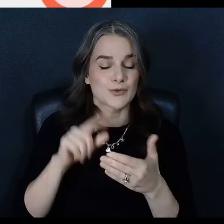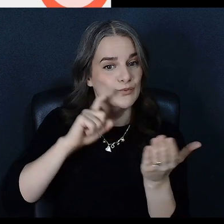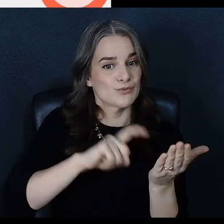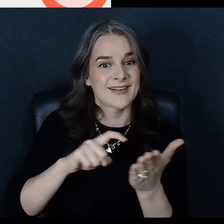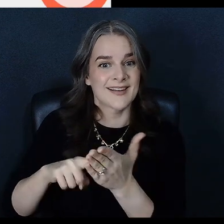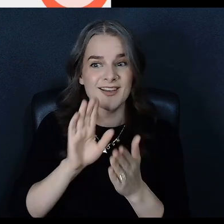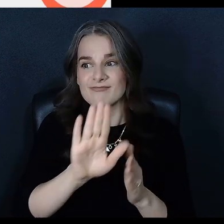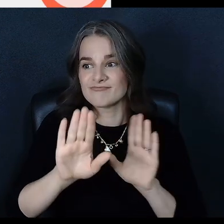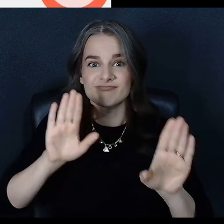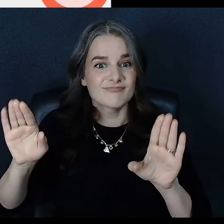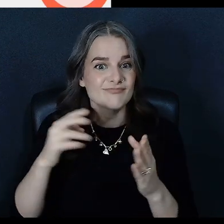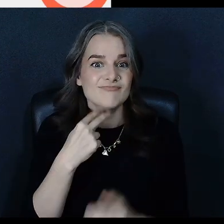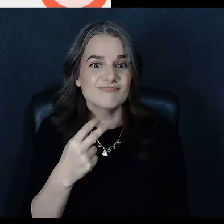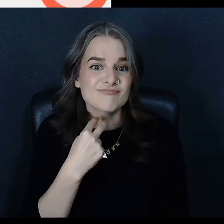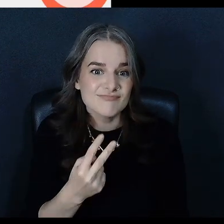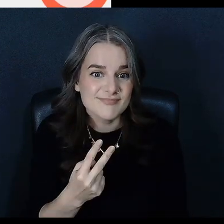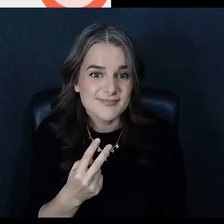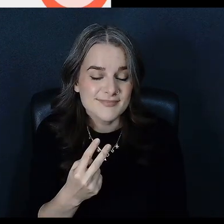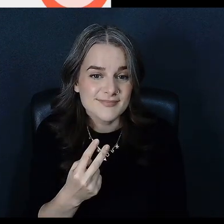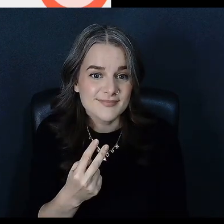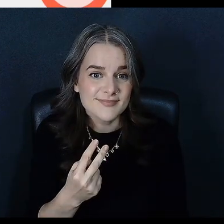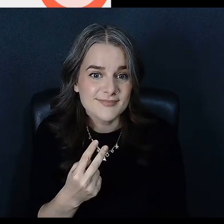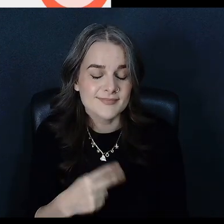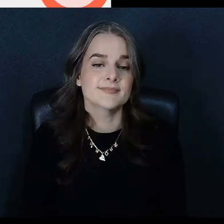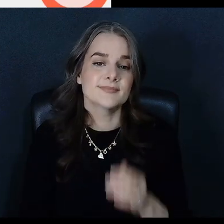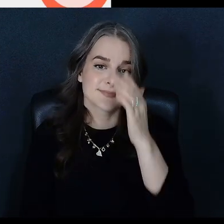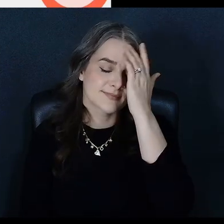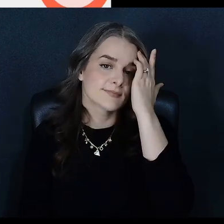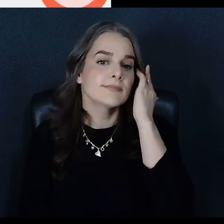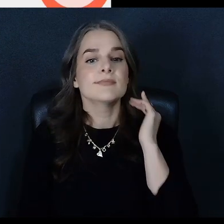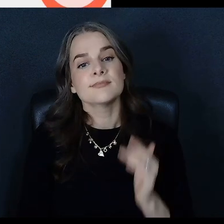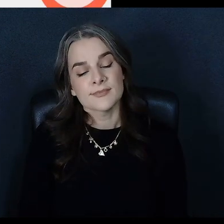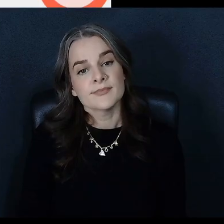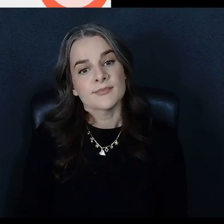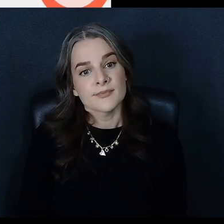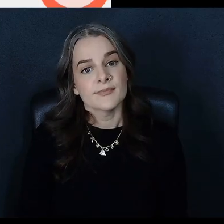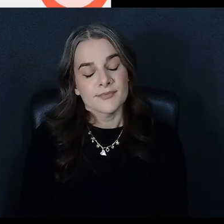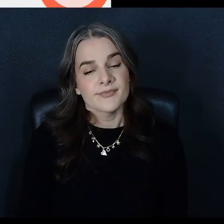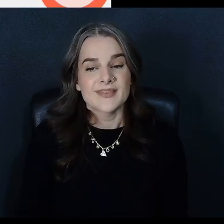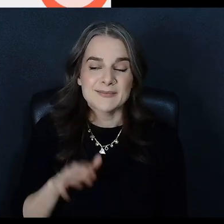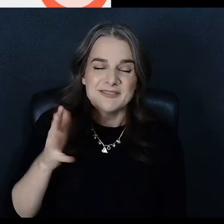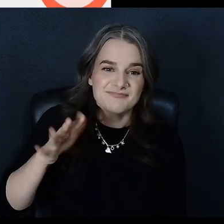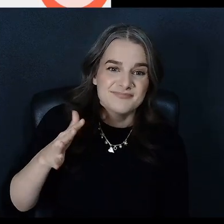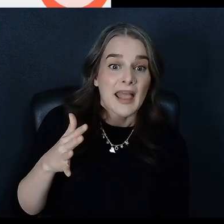And so that's been-- as good as speech has gotten and as advanced as it's gotten,